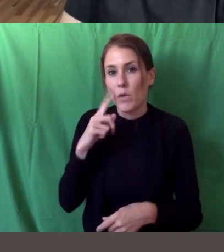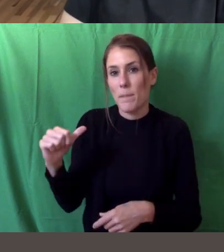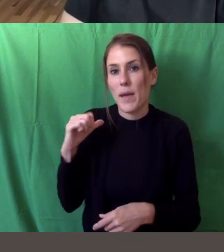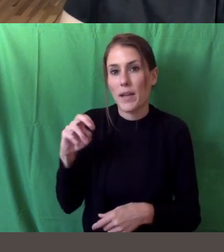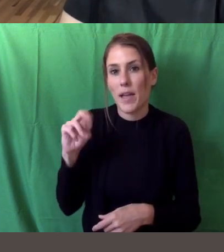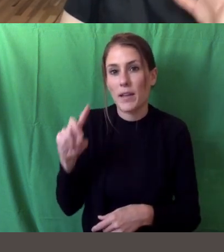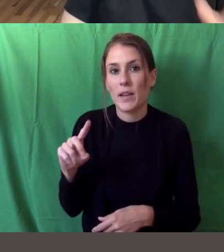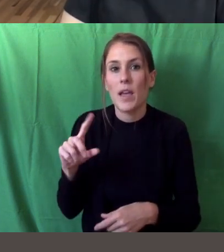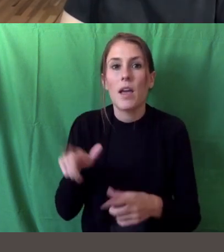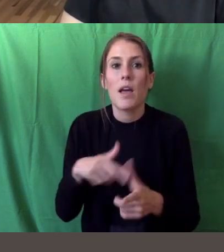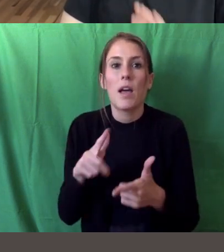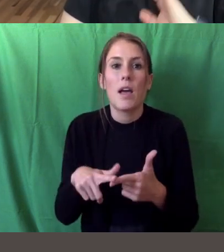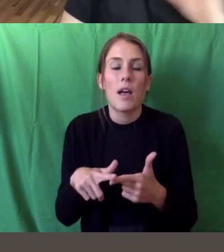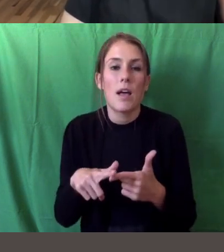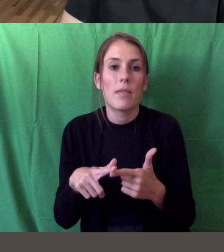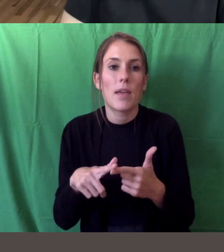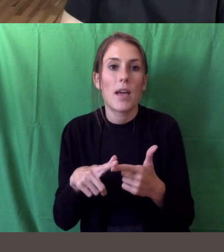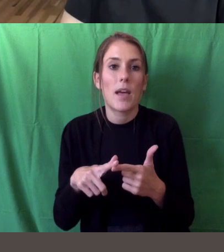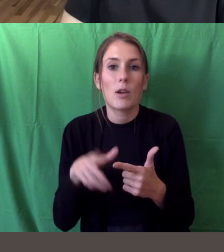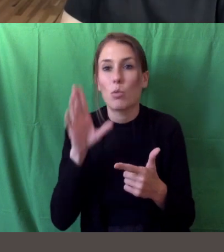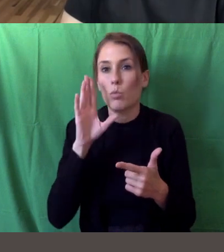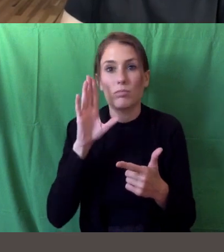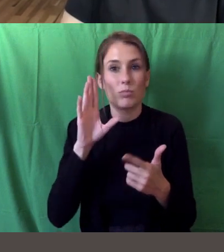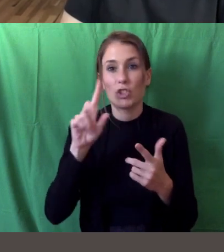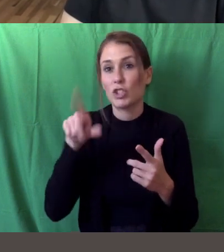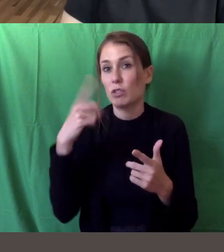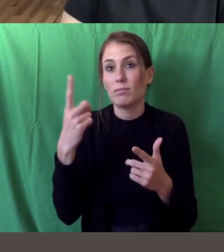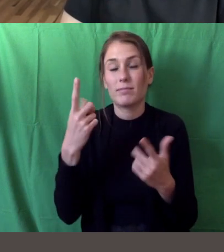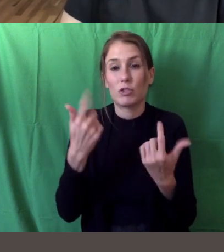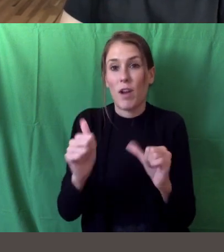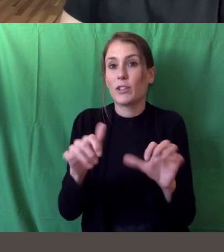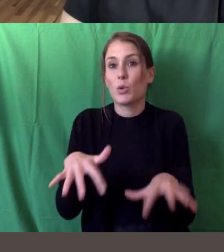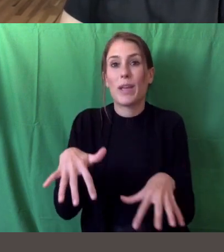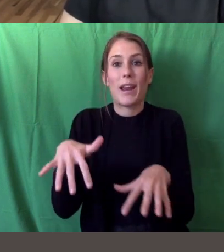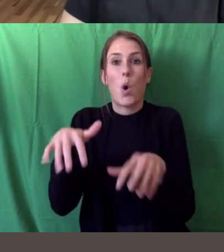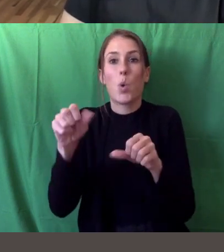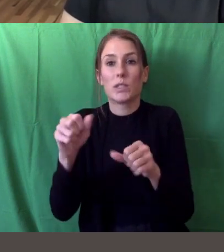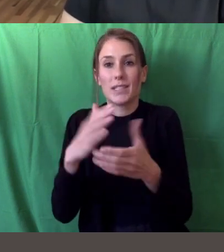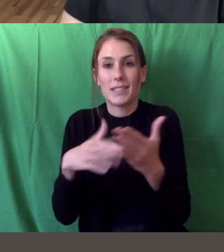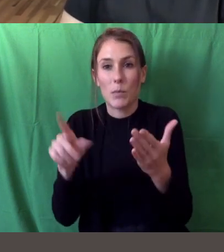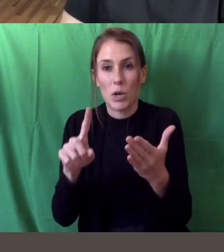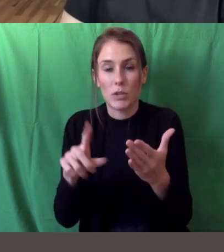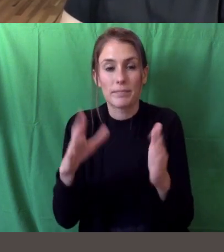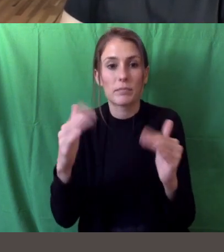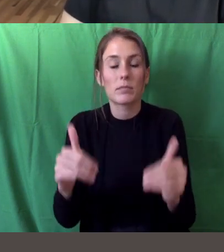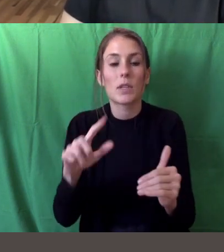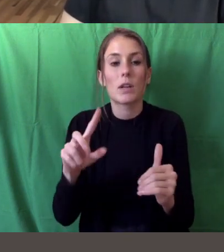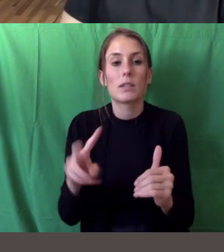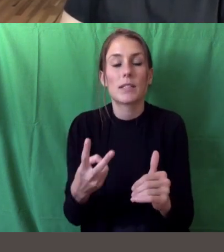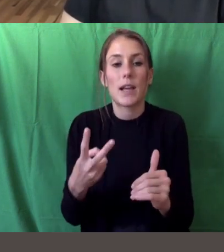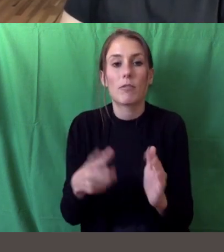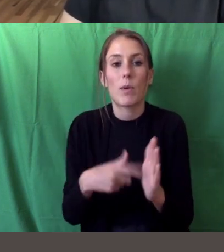But you don't necessarily think about that. We're just trying to get this hosted somewhere. The second requirement is this infra directory